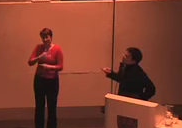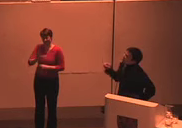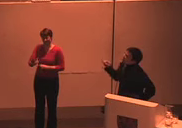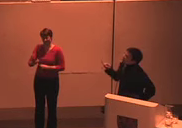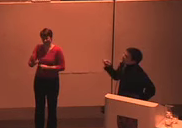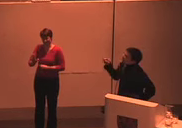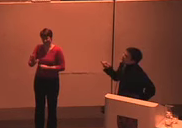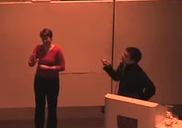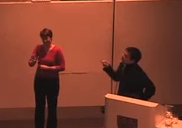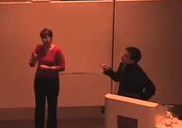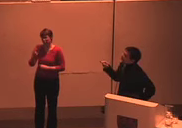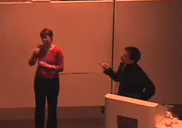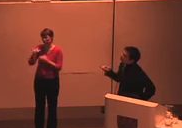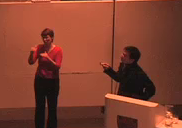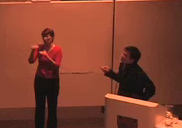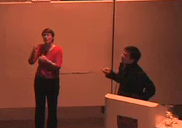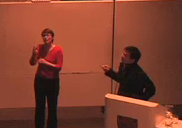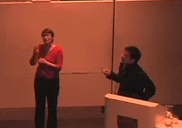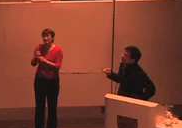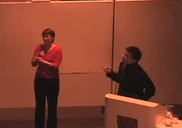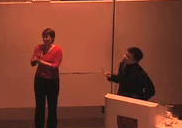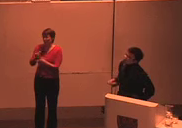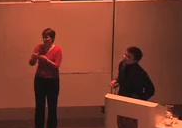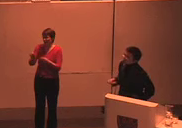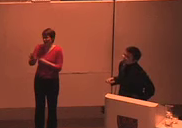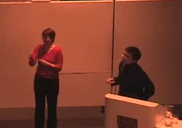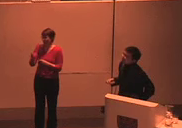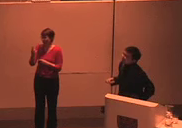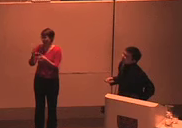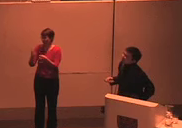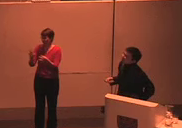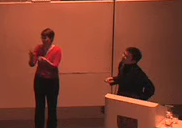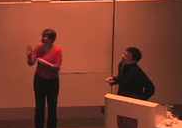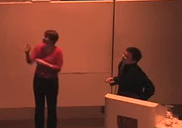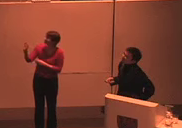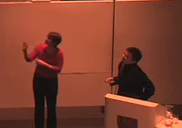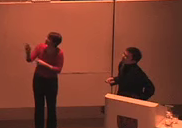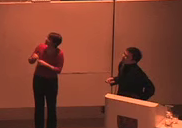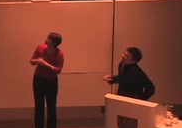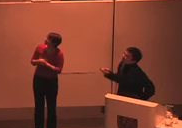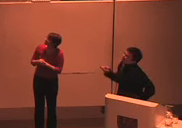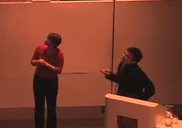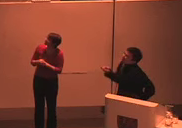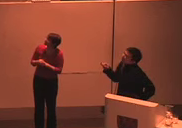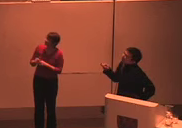And these houses is not so old houses, maybe to 20 years old